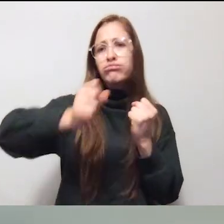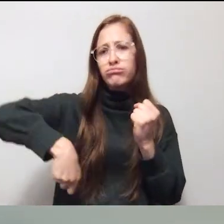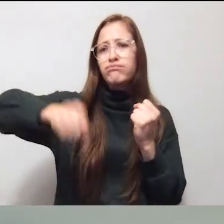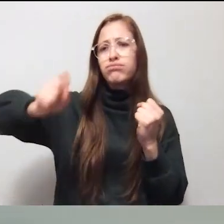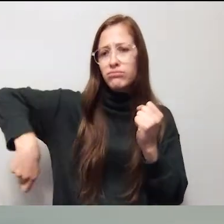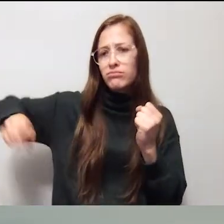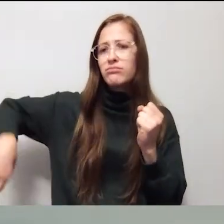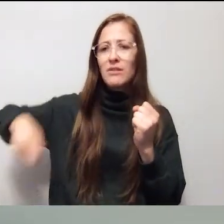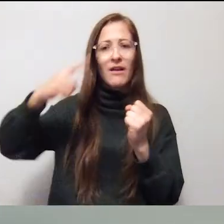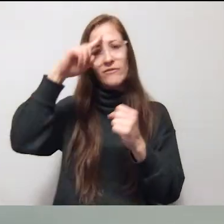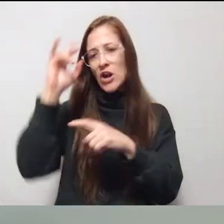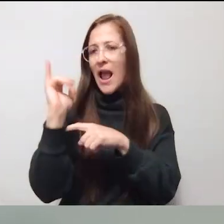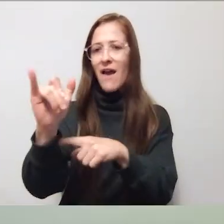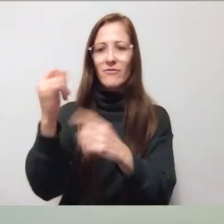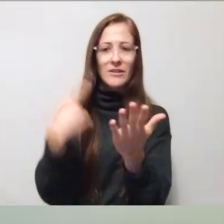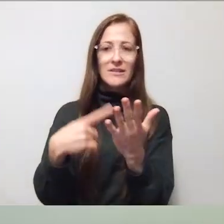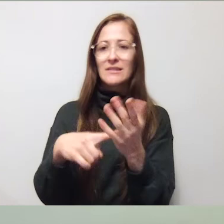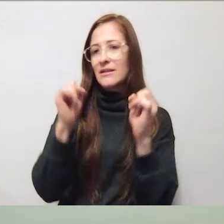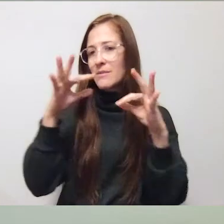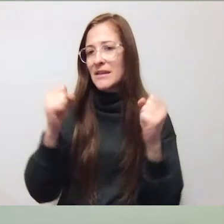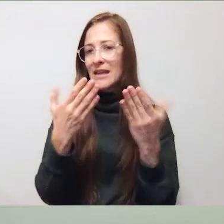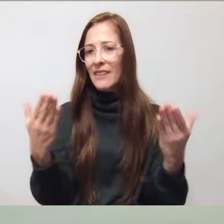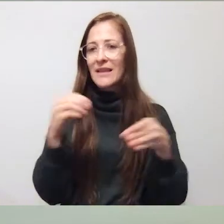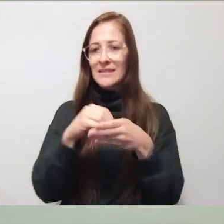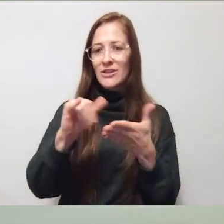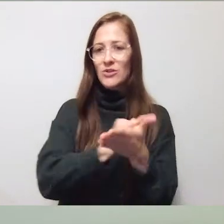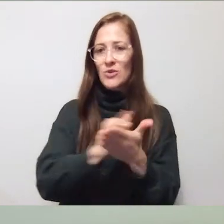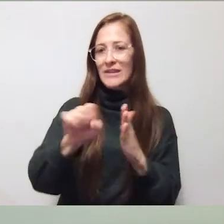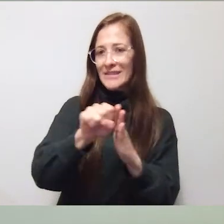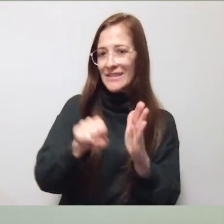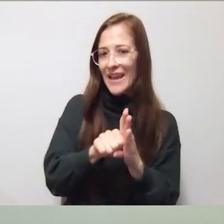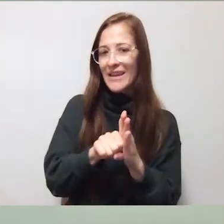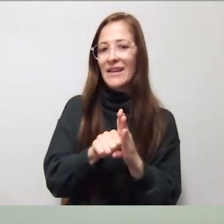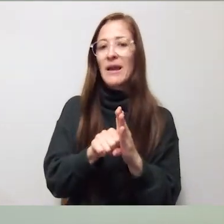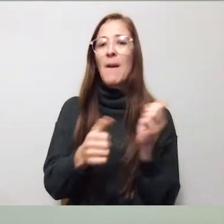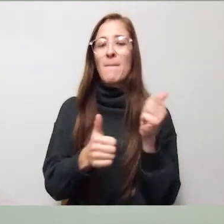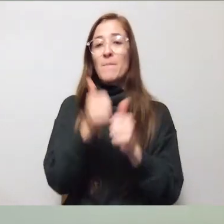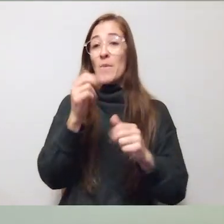that we're doing in New York State right now. I think most notably, obviously we talked about the Master Plan on Aging.